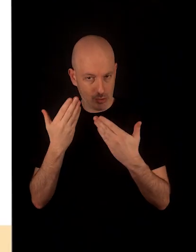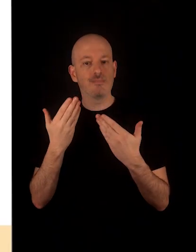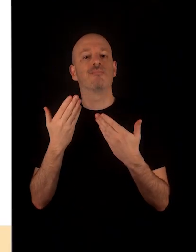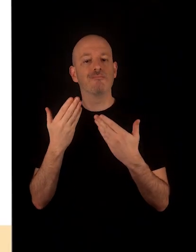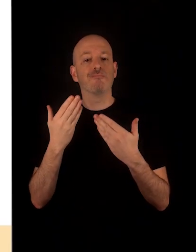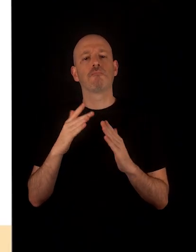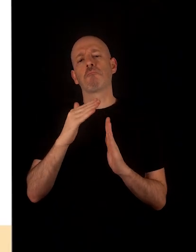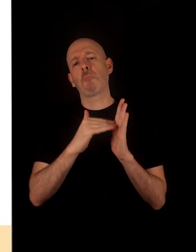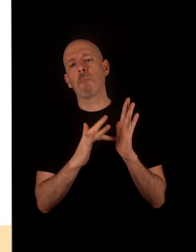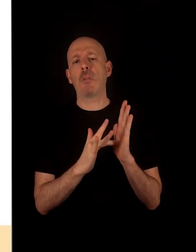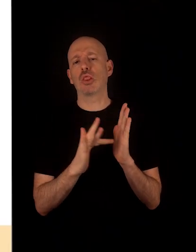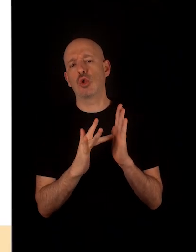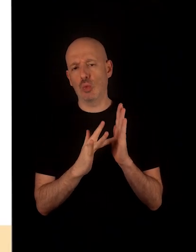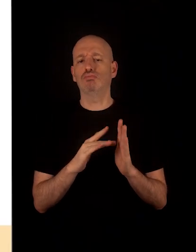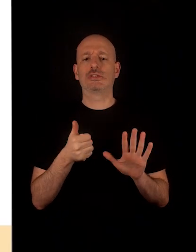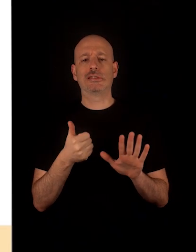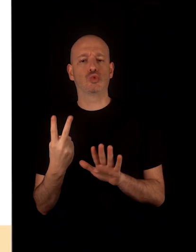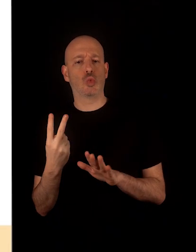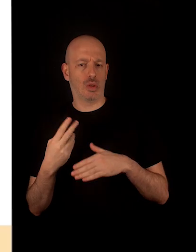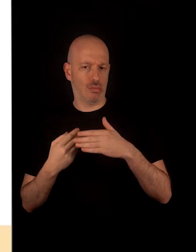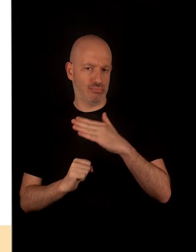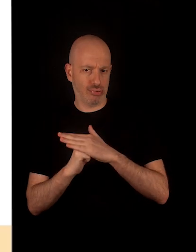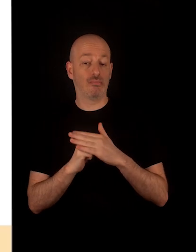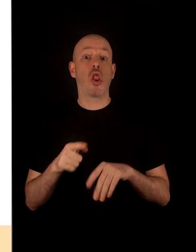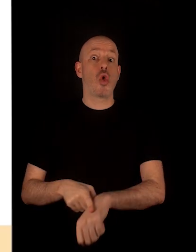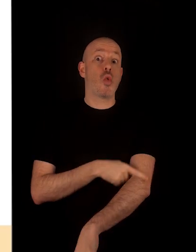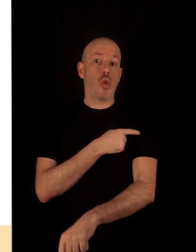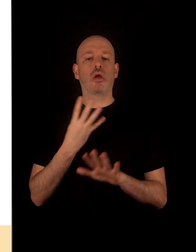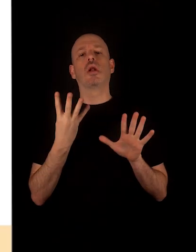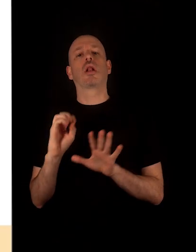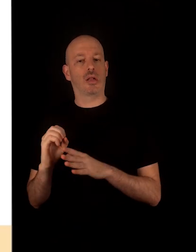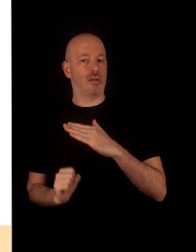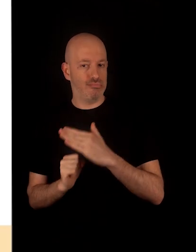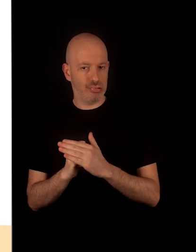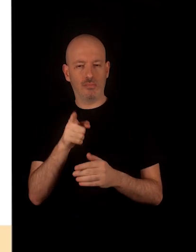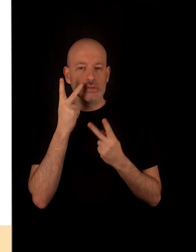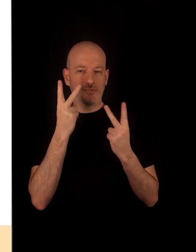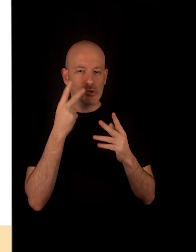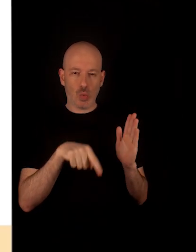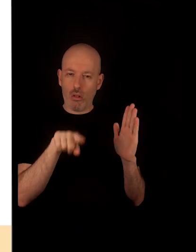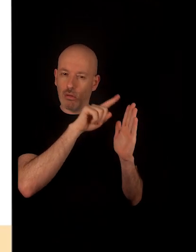So you need to have in mind this time frame.